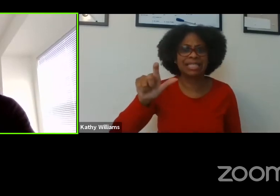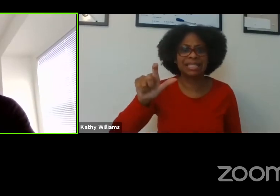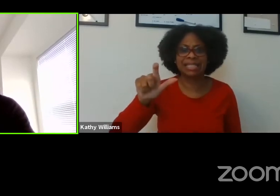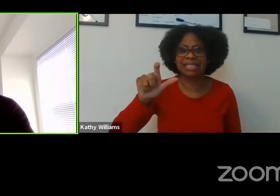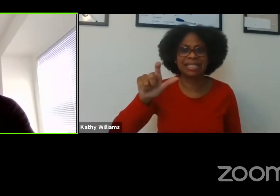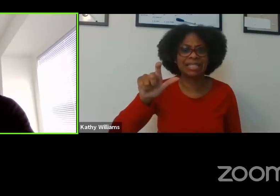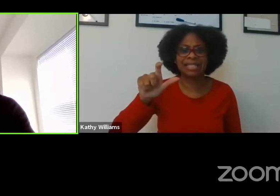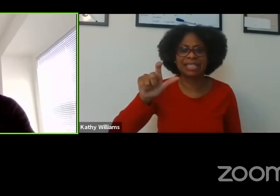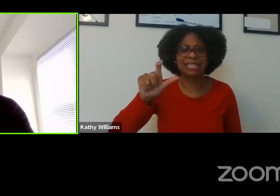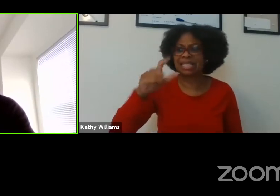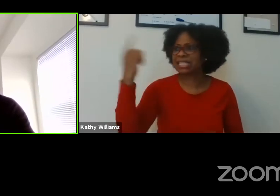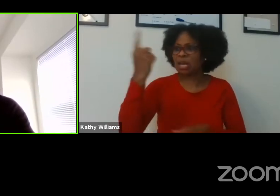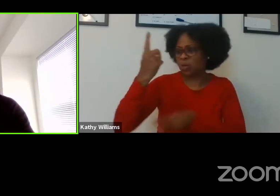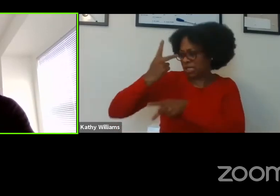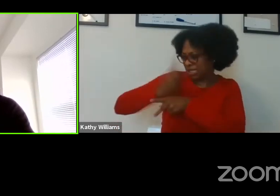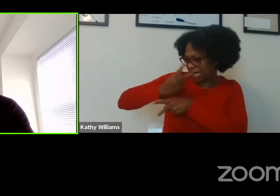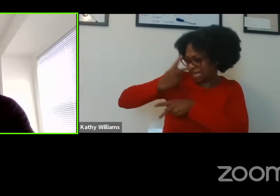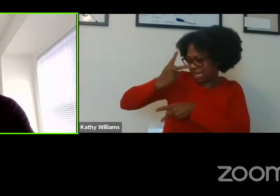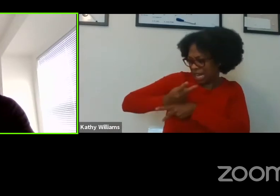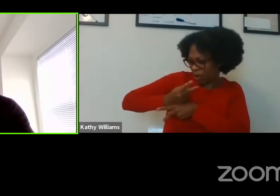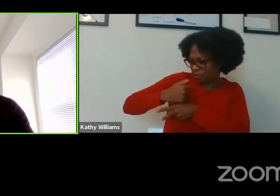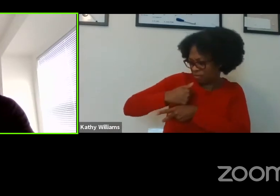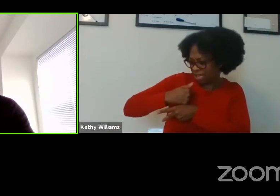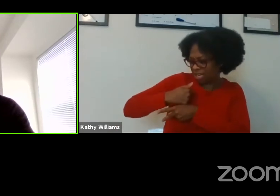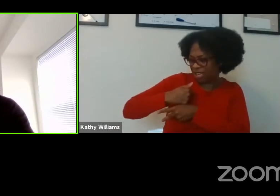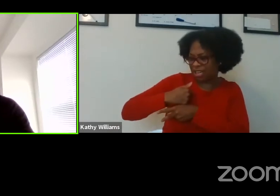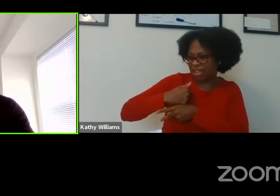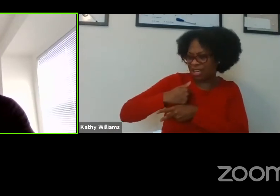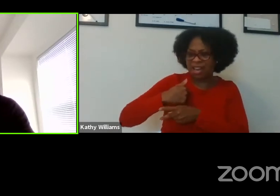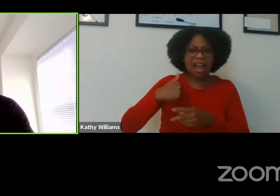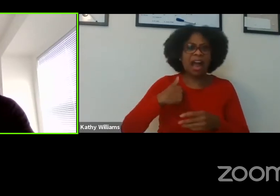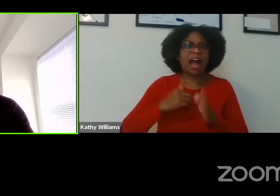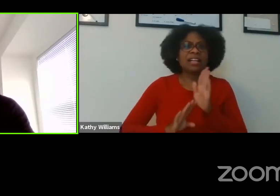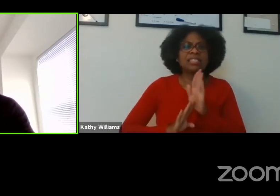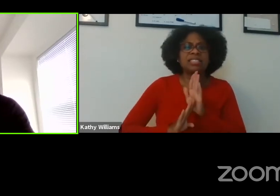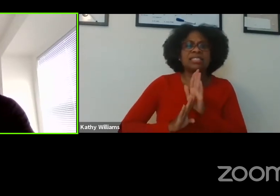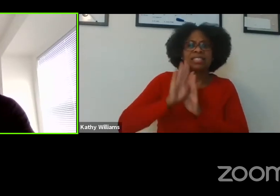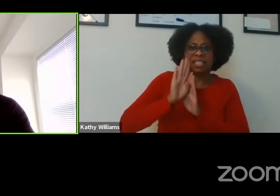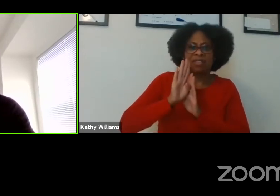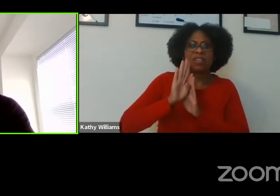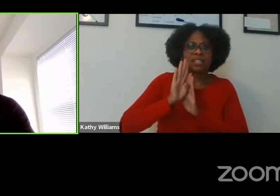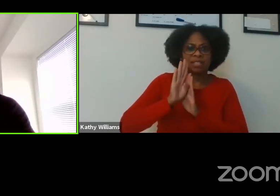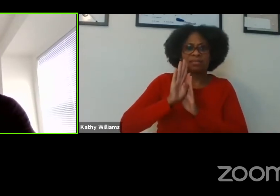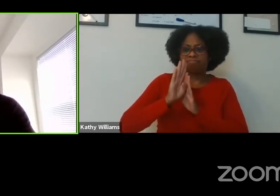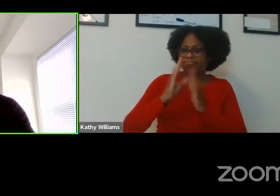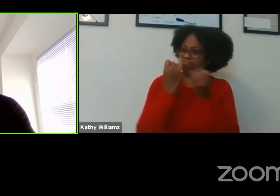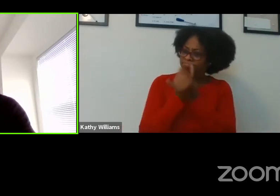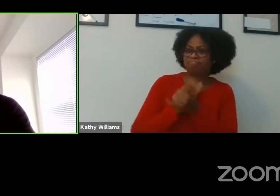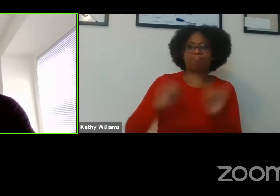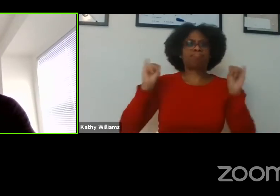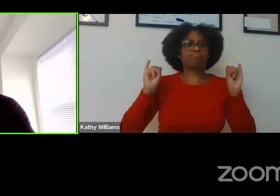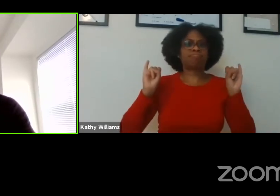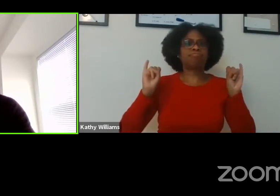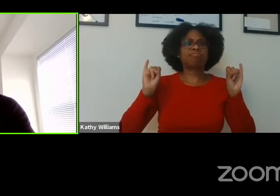to be taken care of. I developed a high amount of independence.